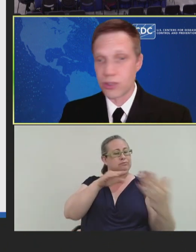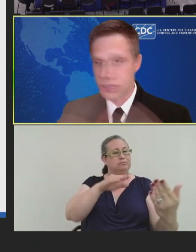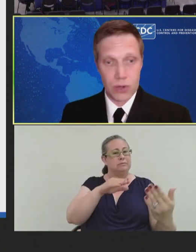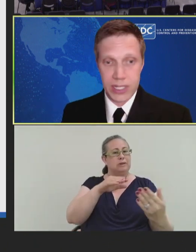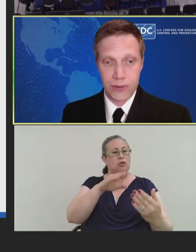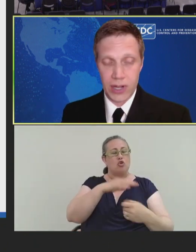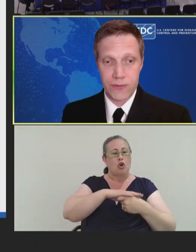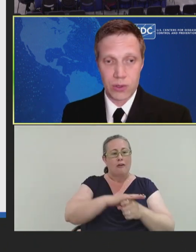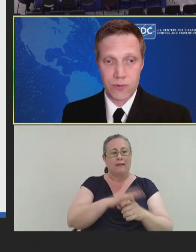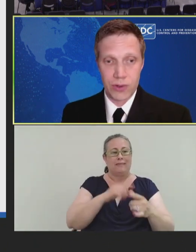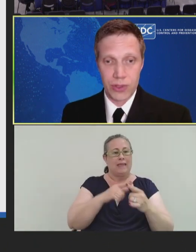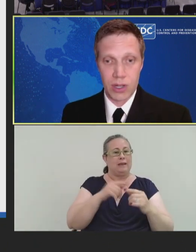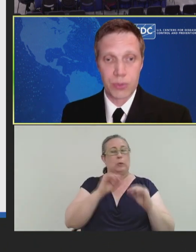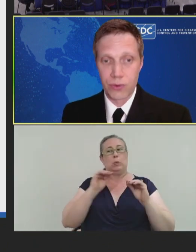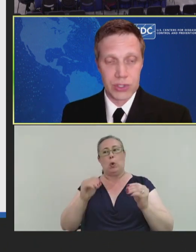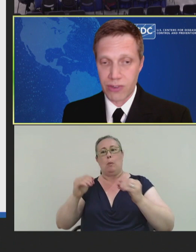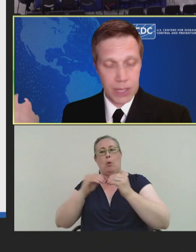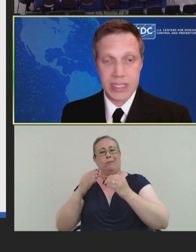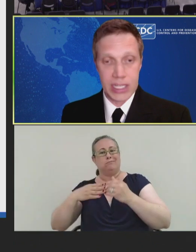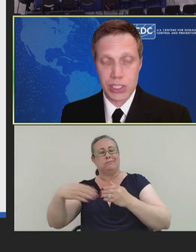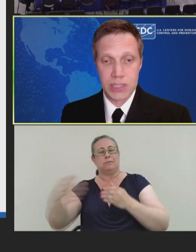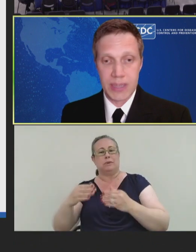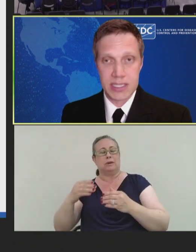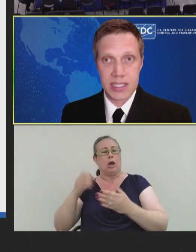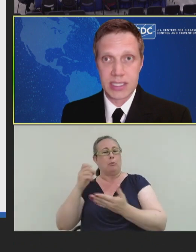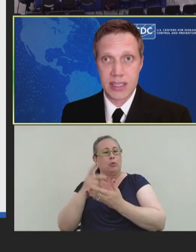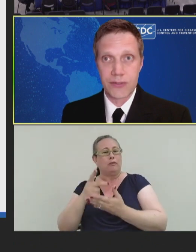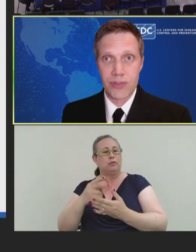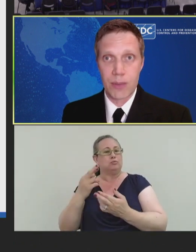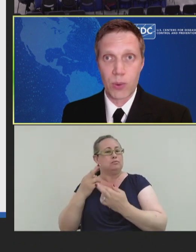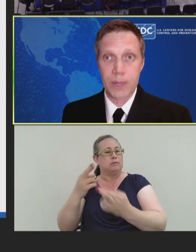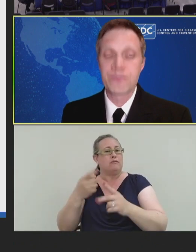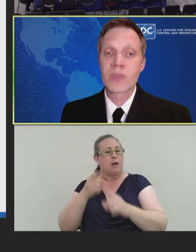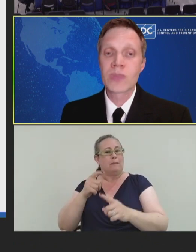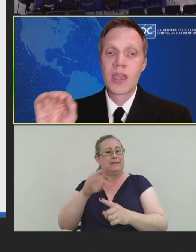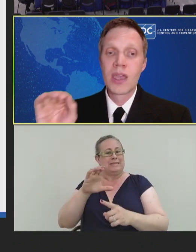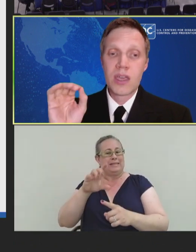there's no need for any further approvals or recommendations by CDC after that point.